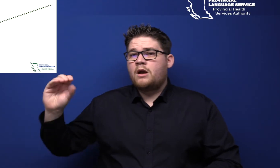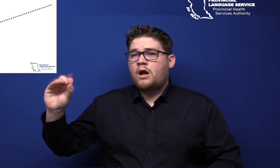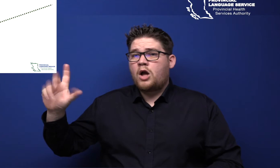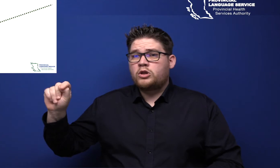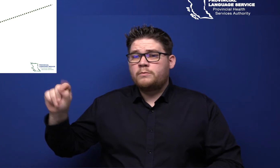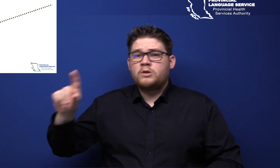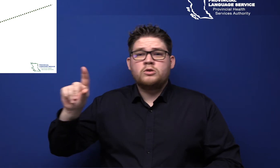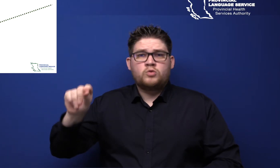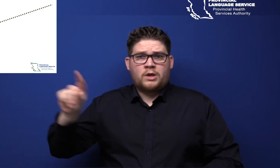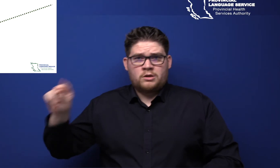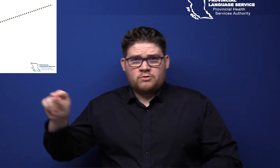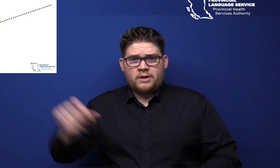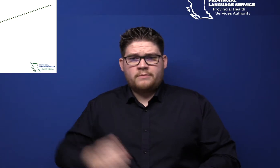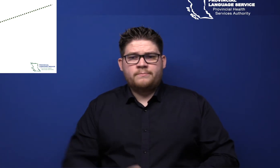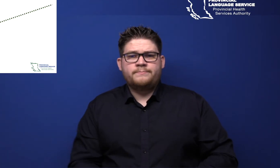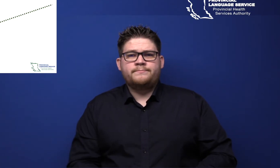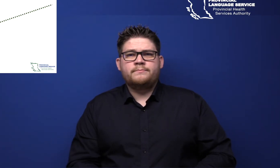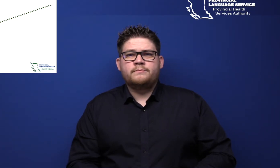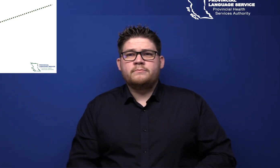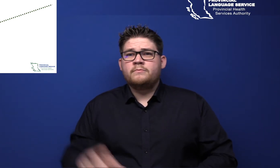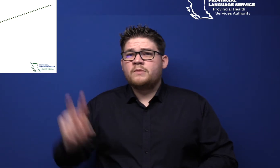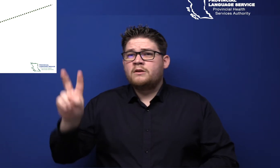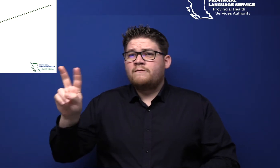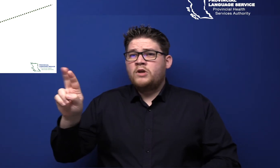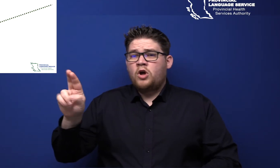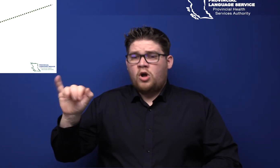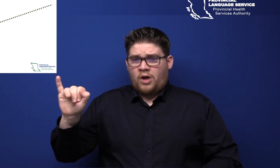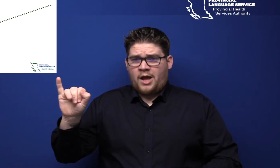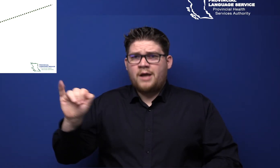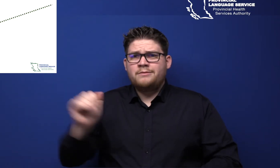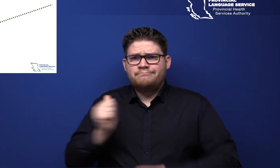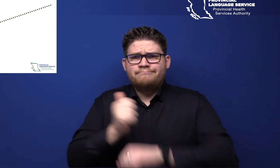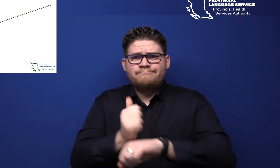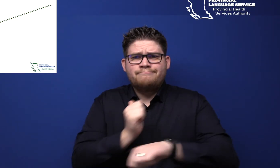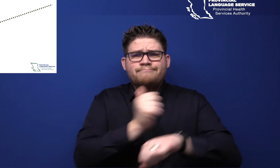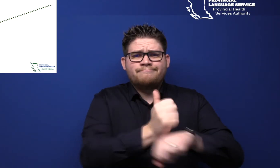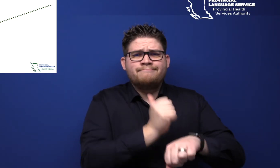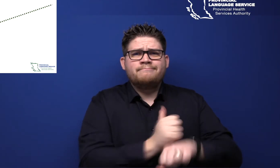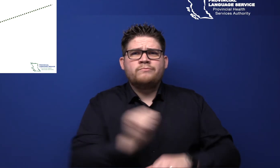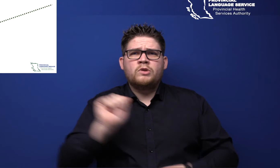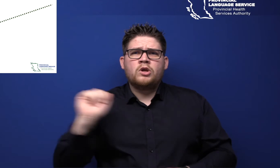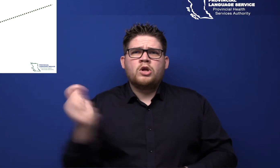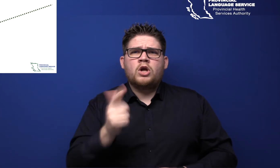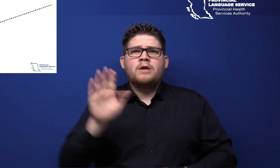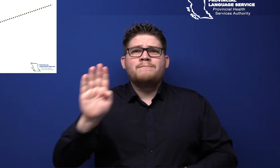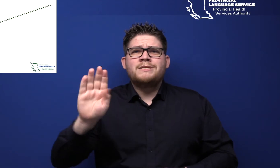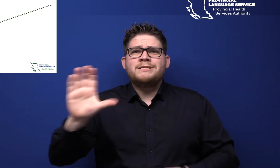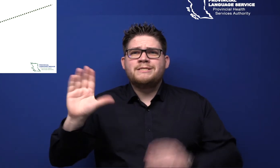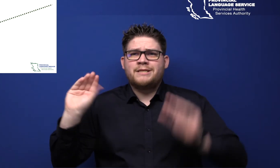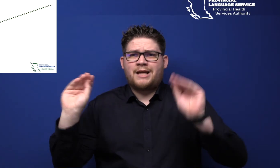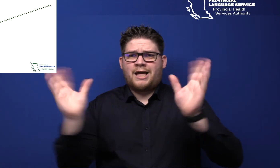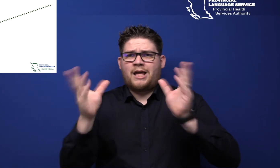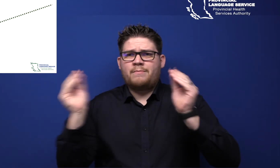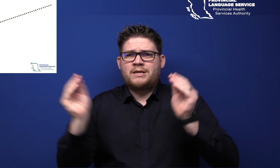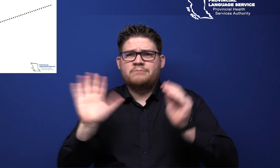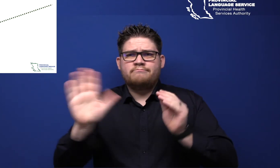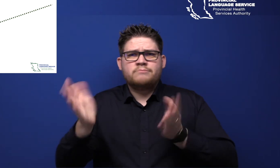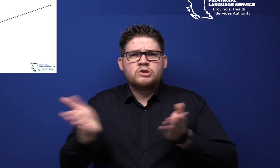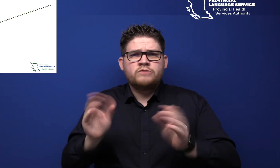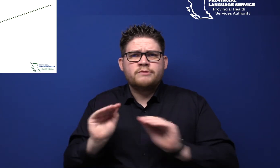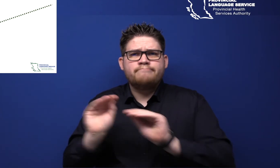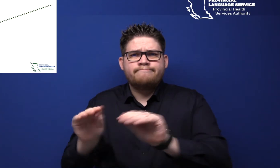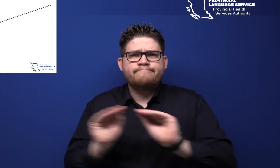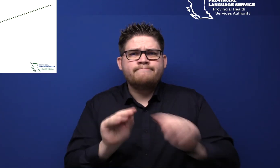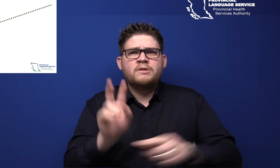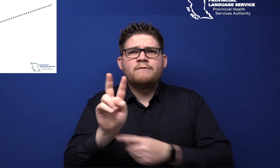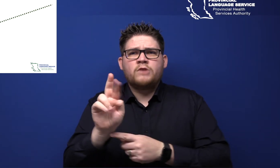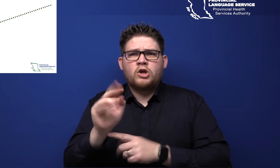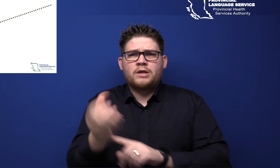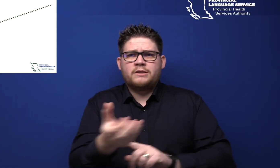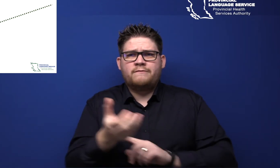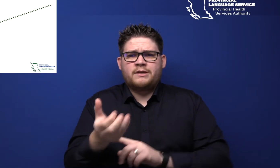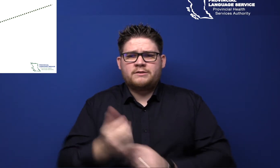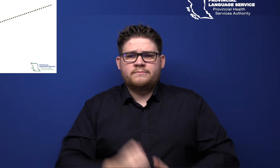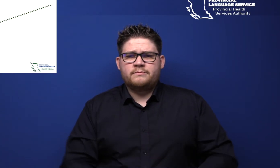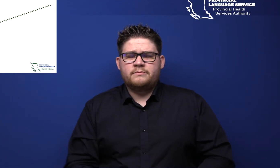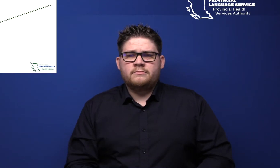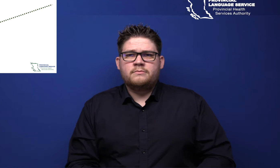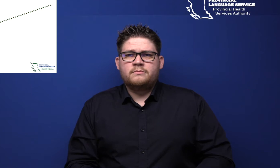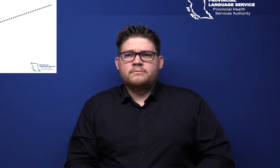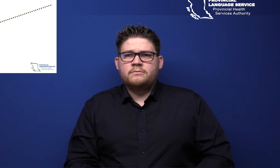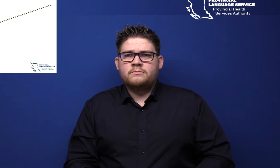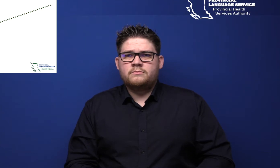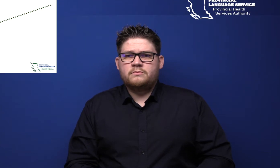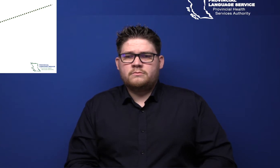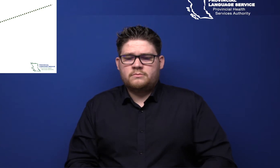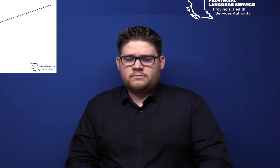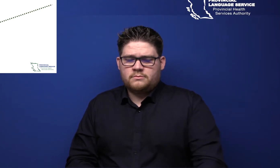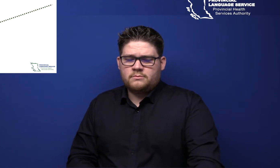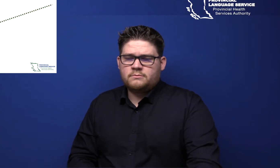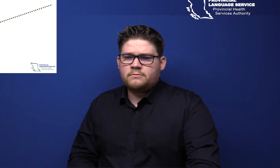IN OCTOBER 2020, VRI WAS IMPLEMENTED ON ALL BC EMERGENCY HEALTH SERVICES IPHONES.